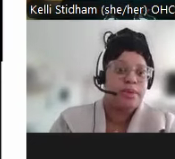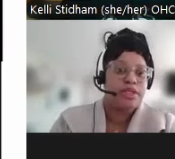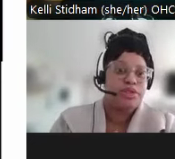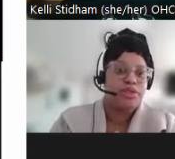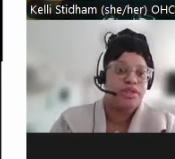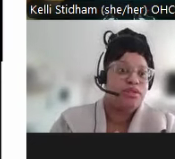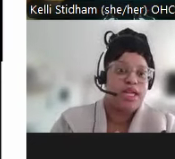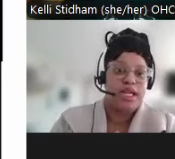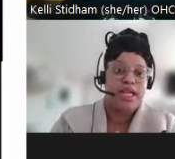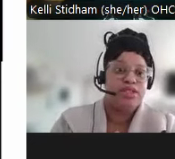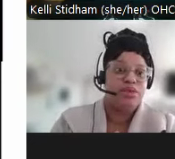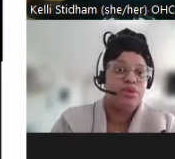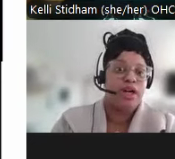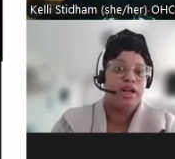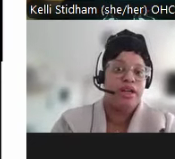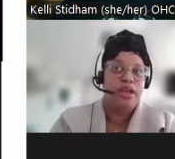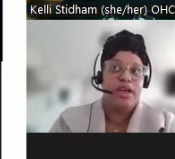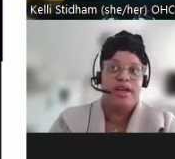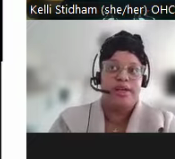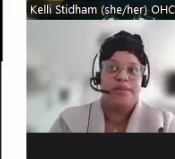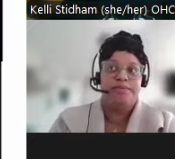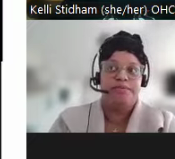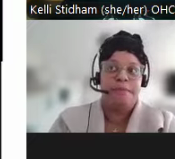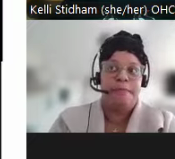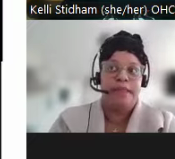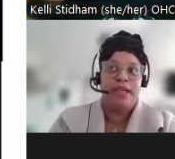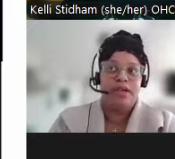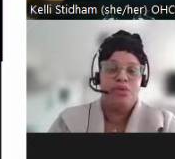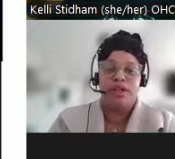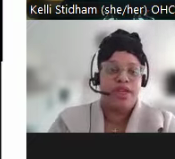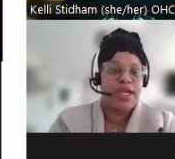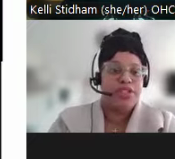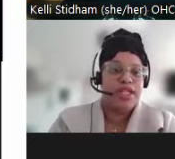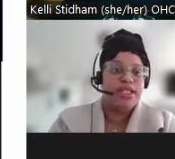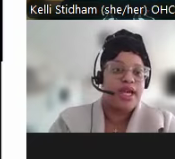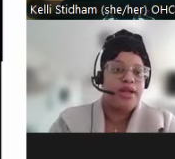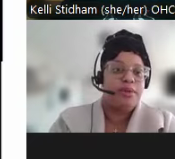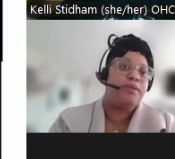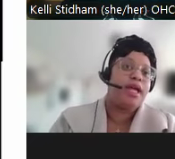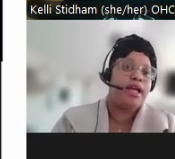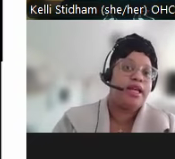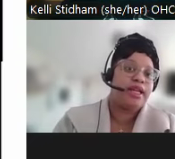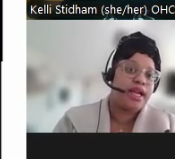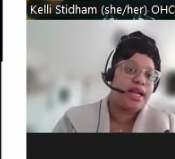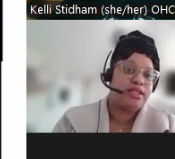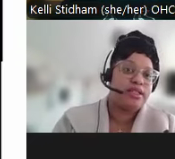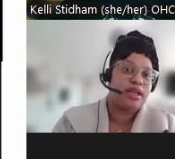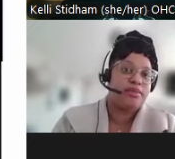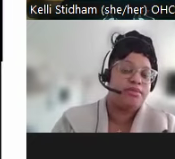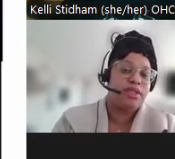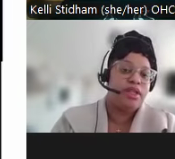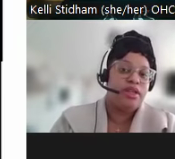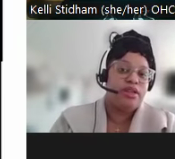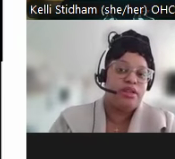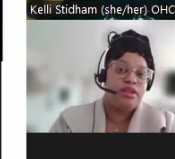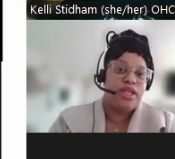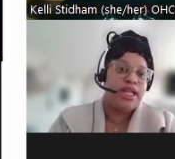special needs or um qualifications that